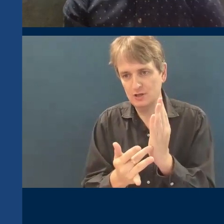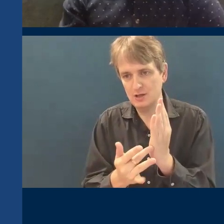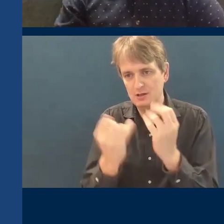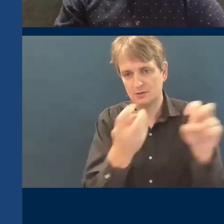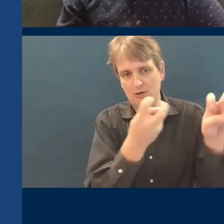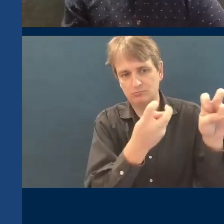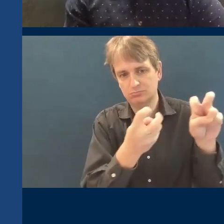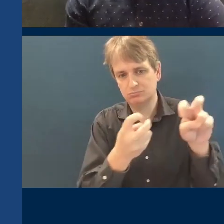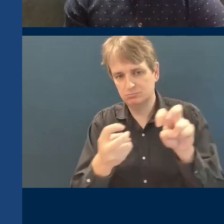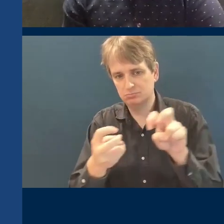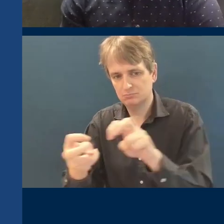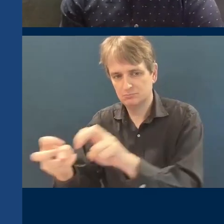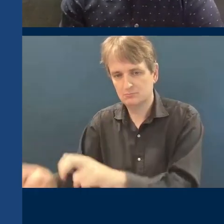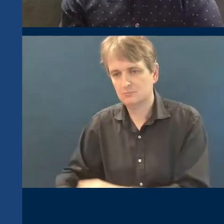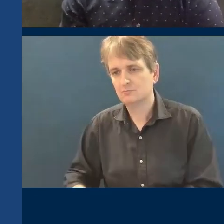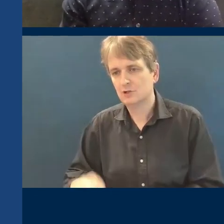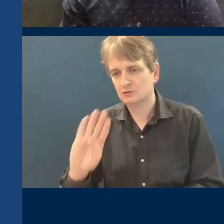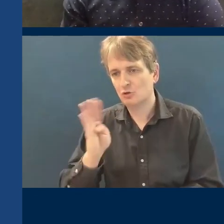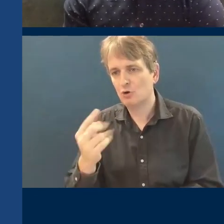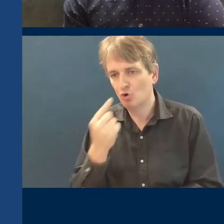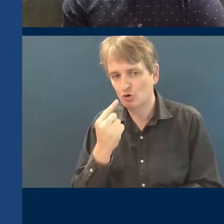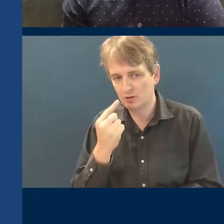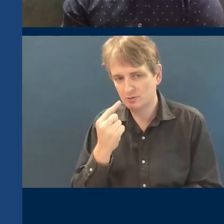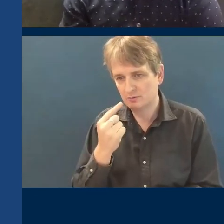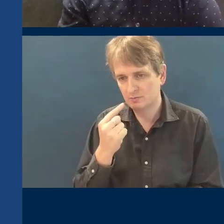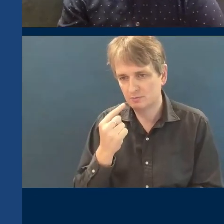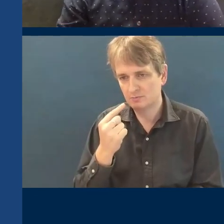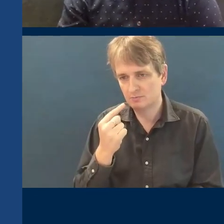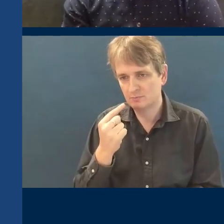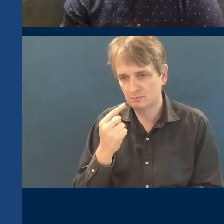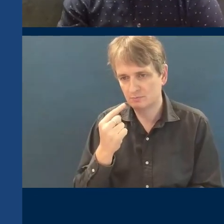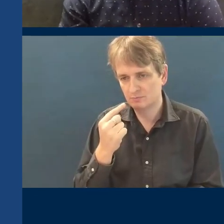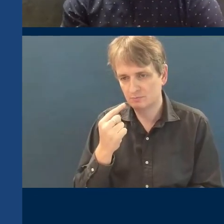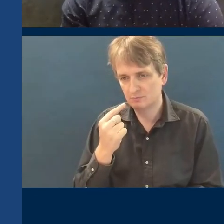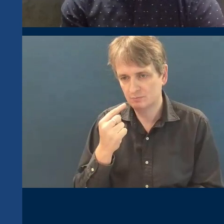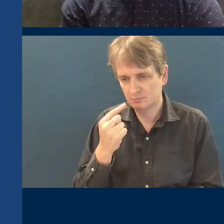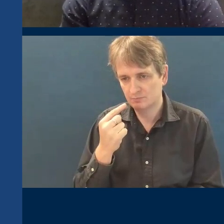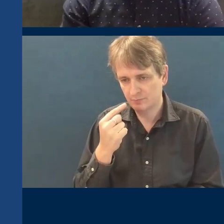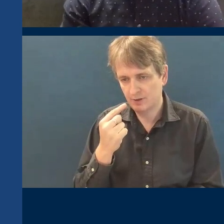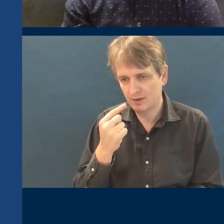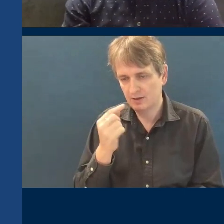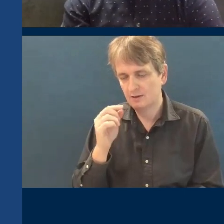So there's some newer technologies now that will transition to, right? So Bluetooth, being a big one.